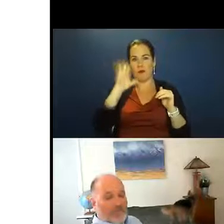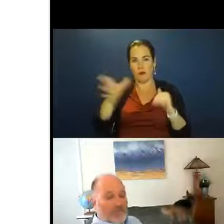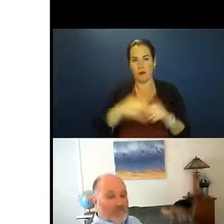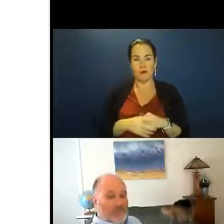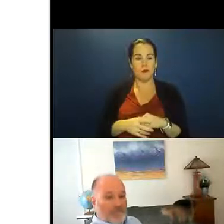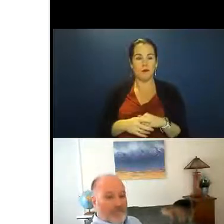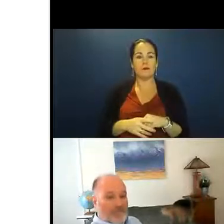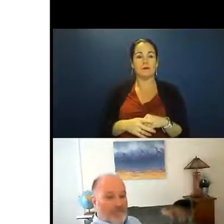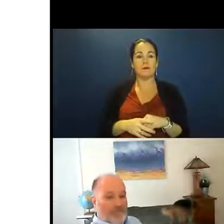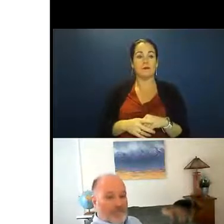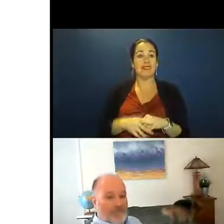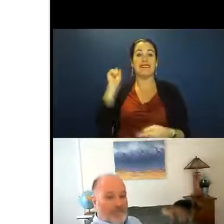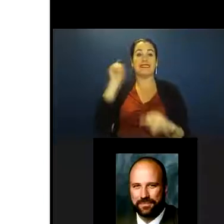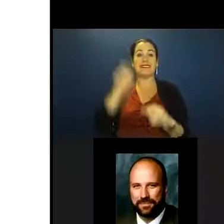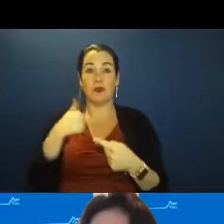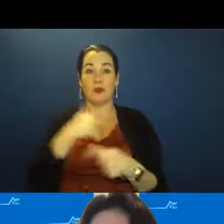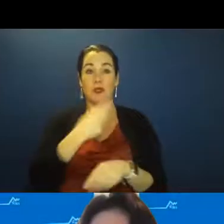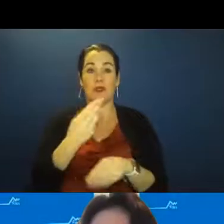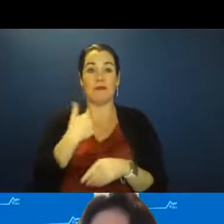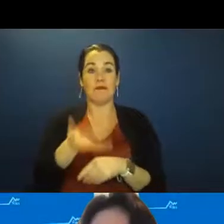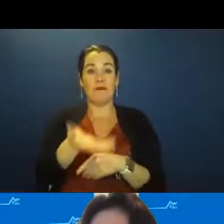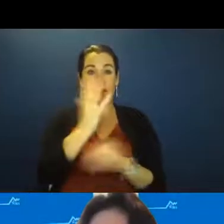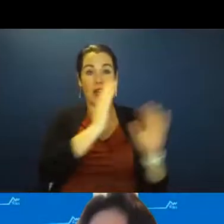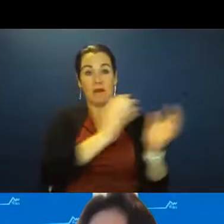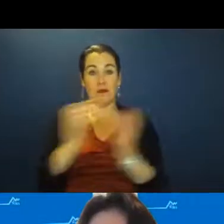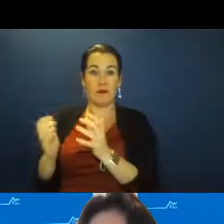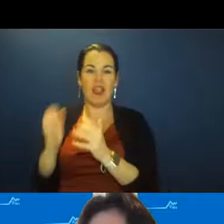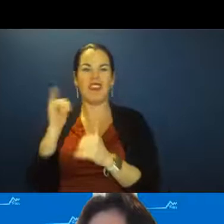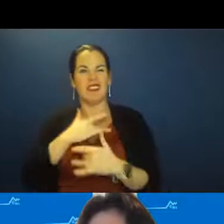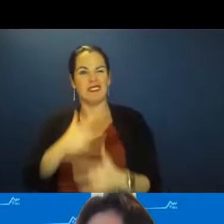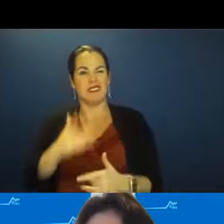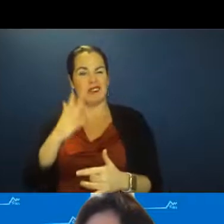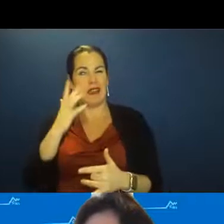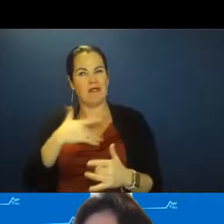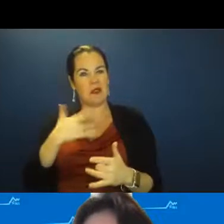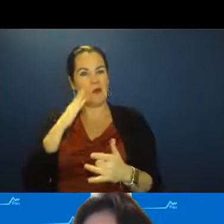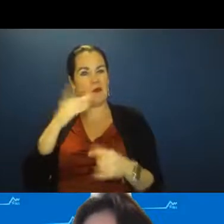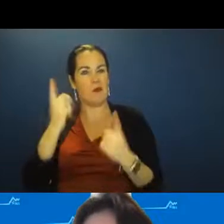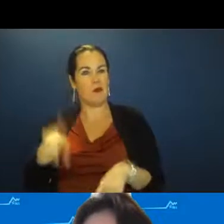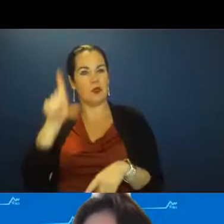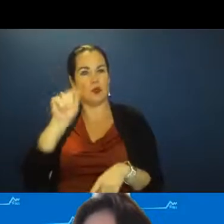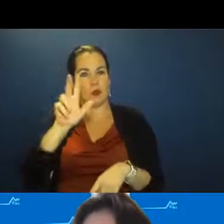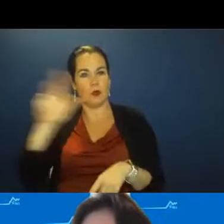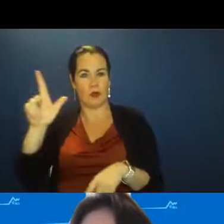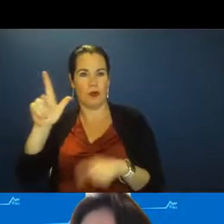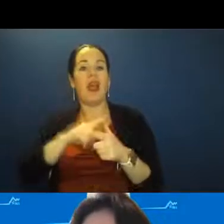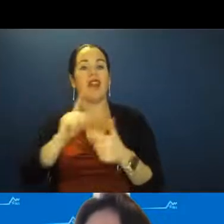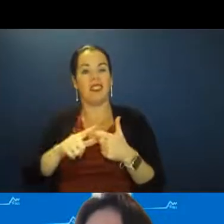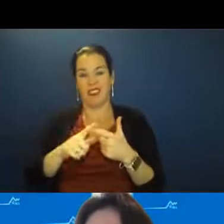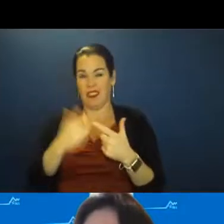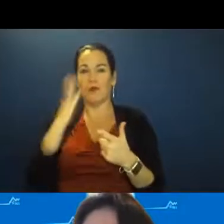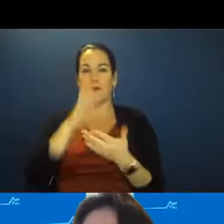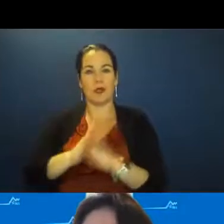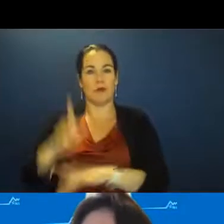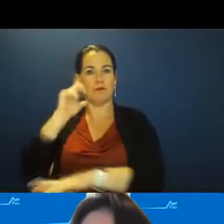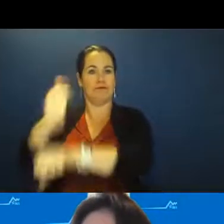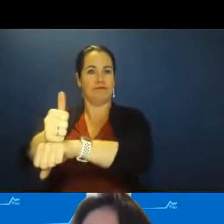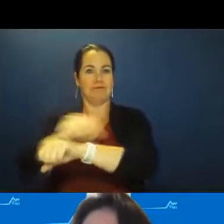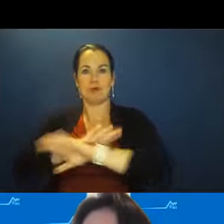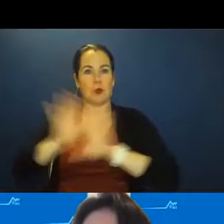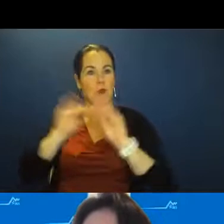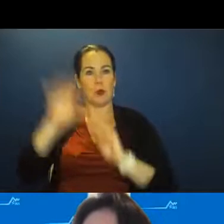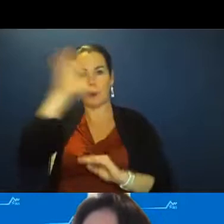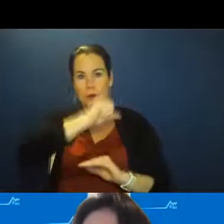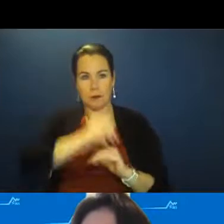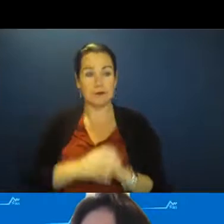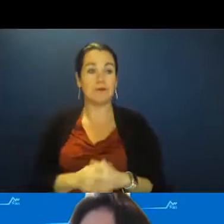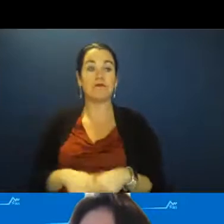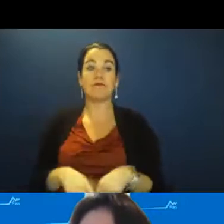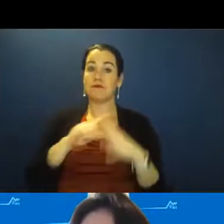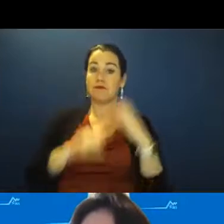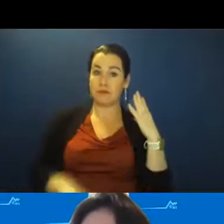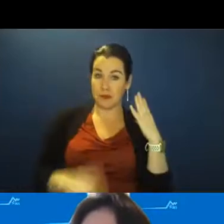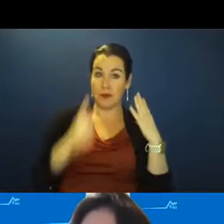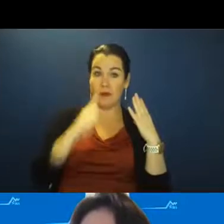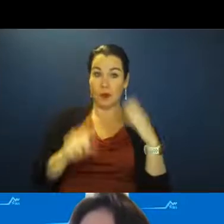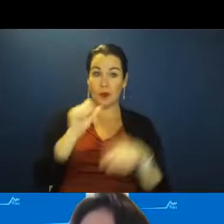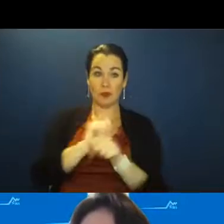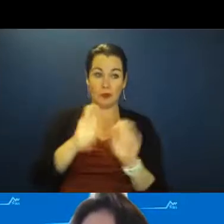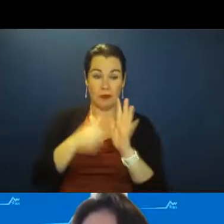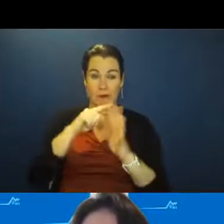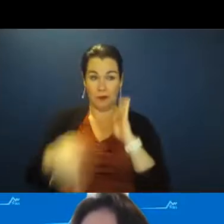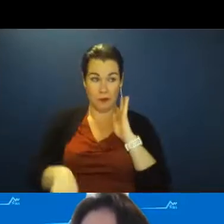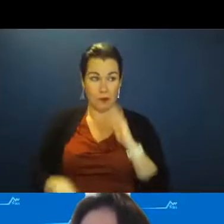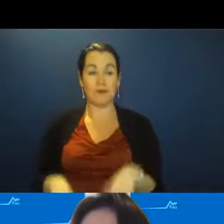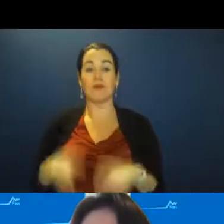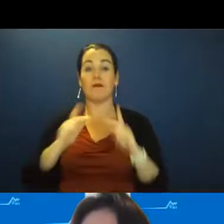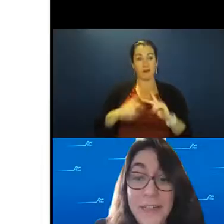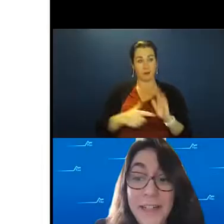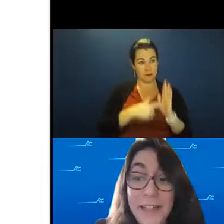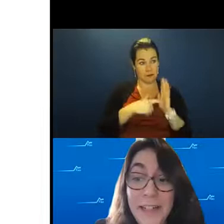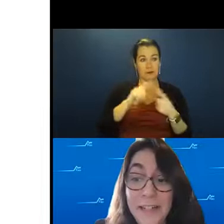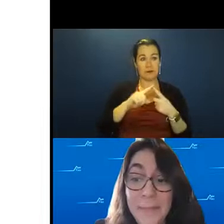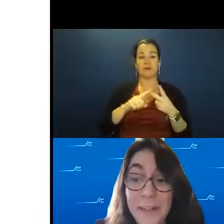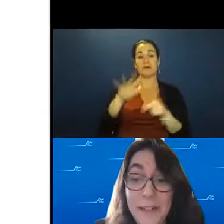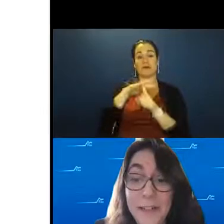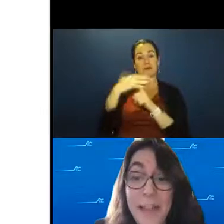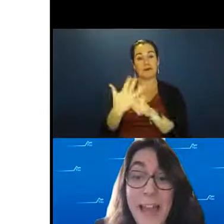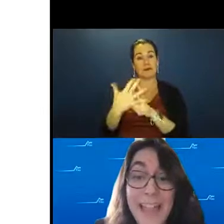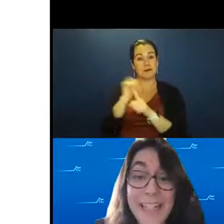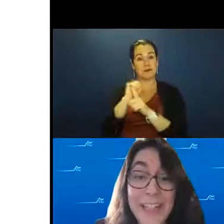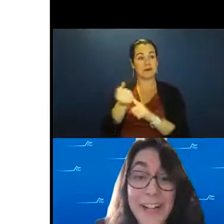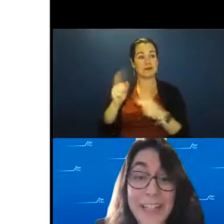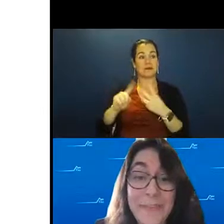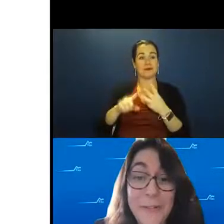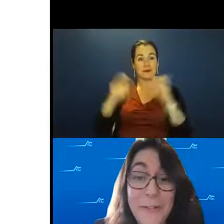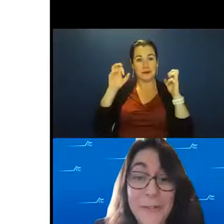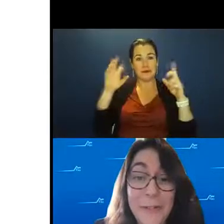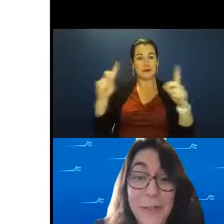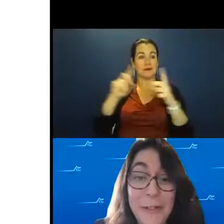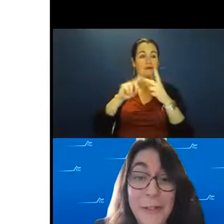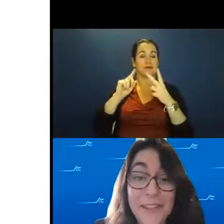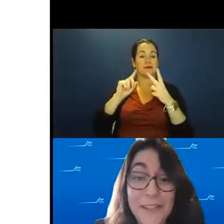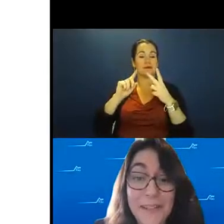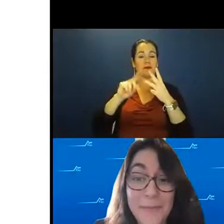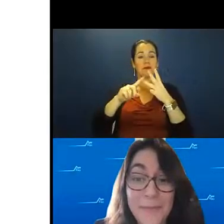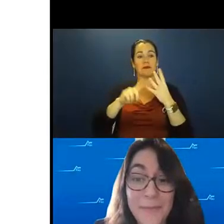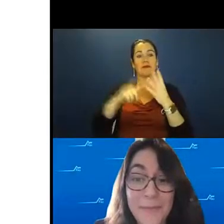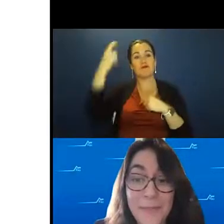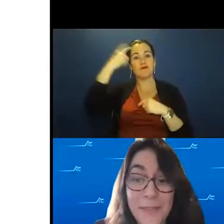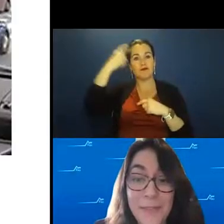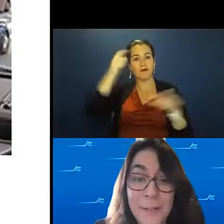five sample groups are estimated, which is likely in 2023. As a review, there are four categories of job requirements: Physical demands, environmental conditions, education, training, and experience, and cognitive and mental requirements.